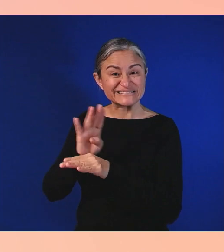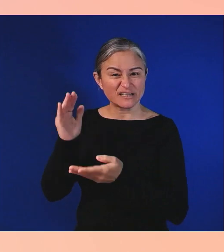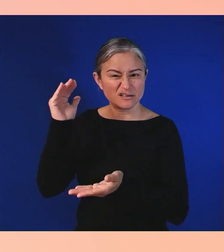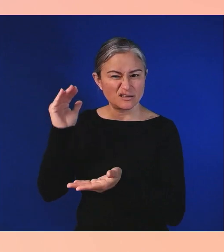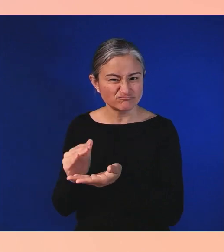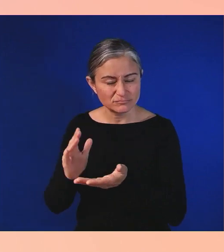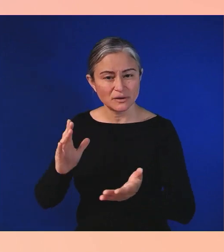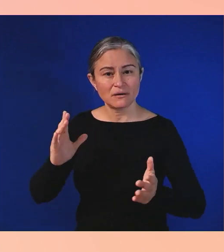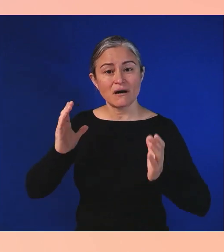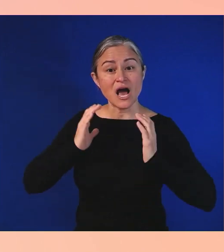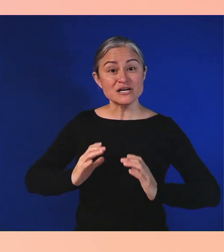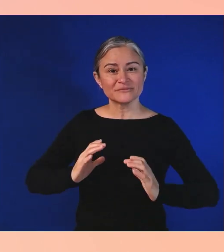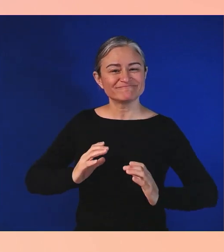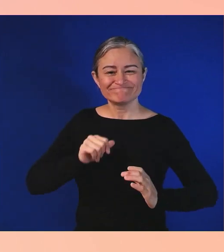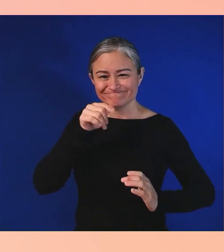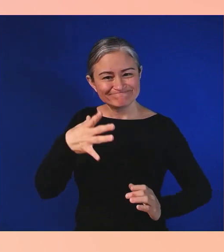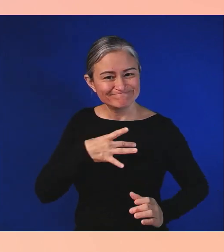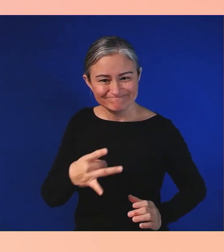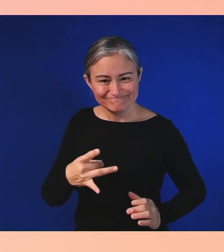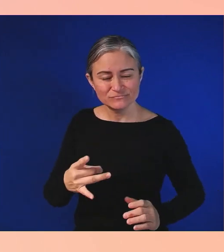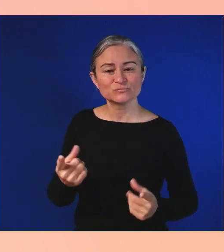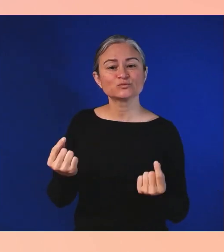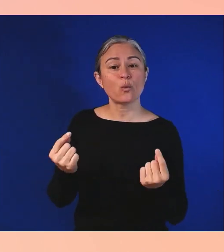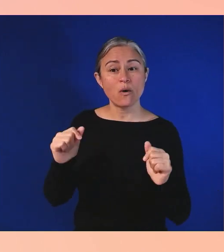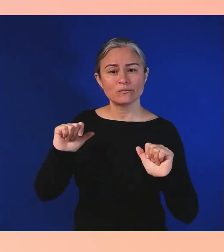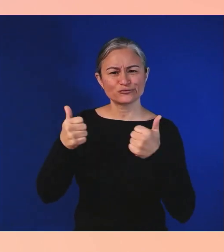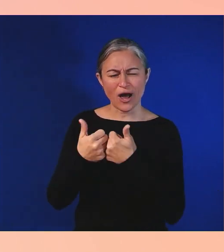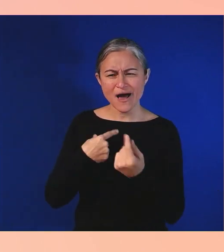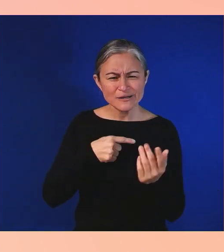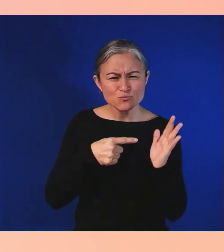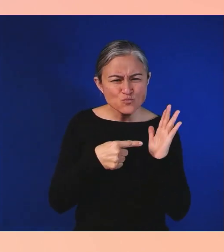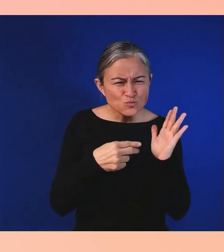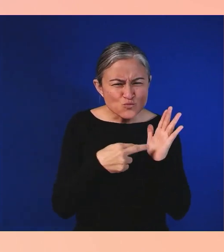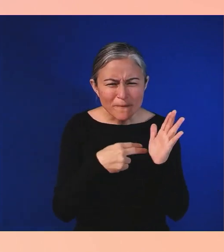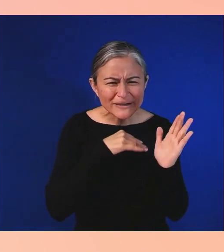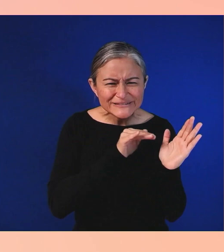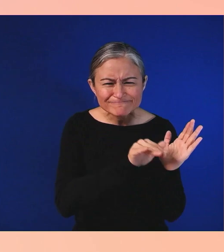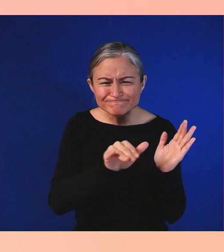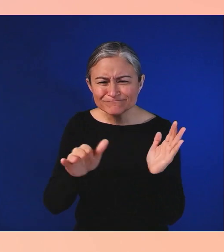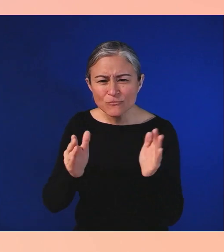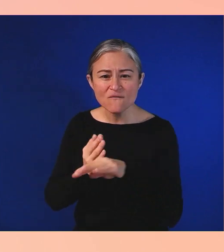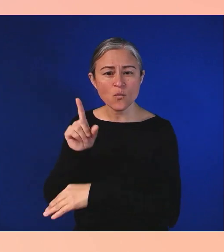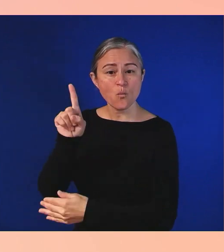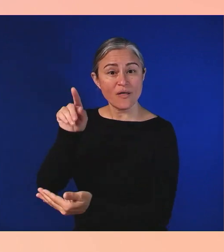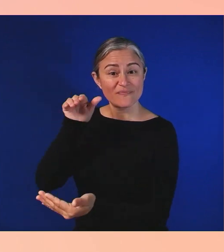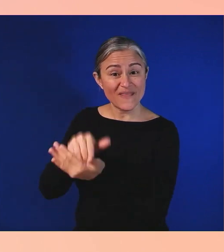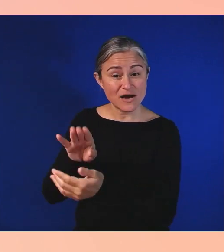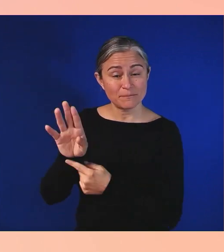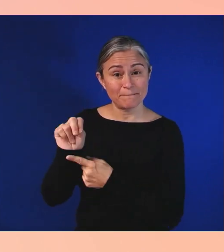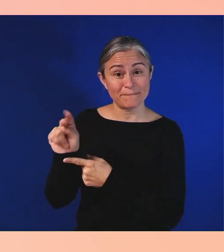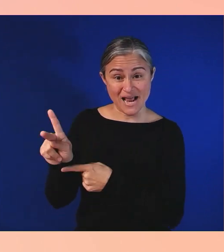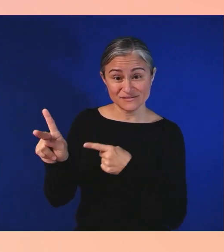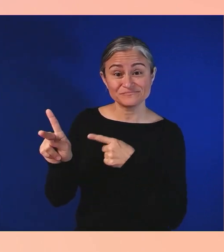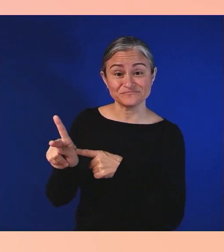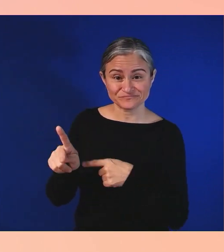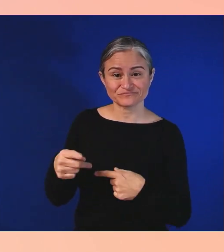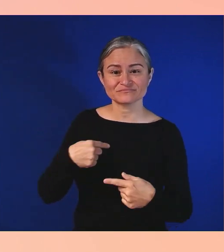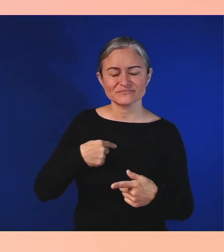I trusted that once again, technology will come to my rescue. Here the challenge was unique